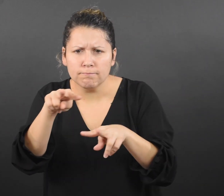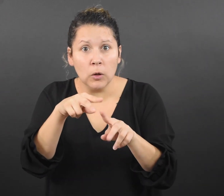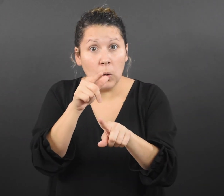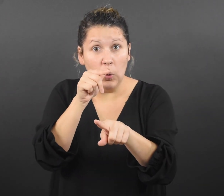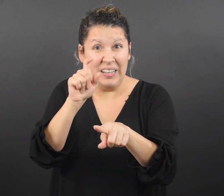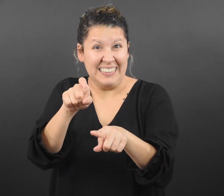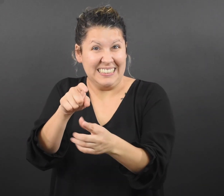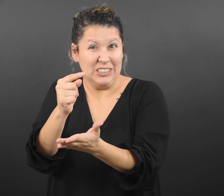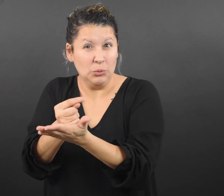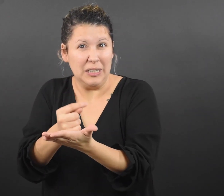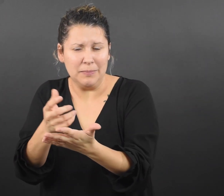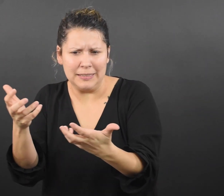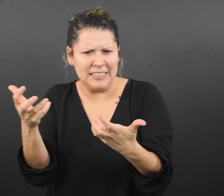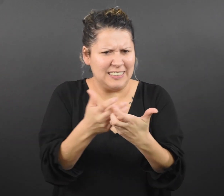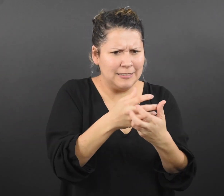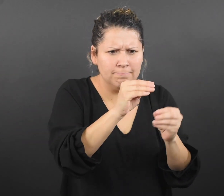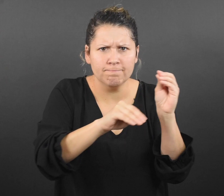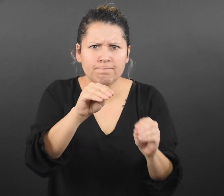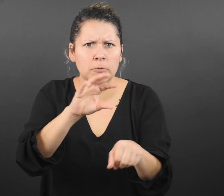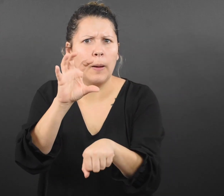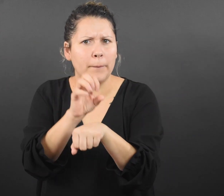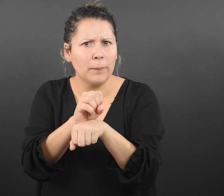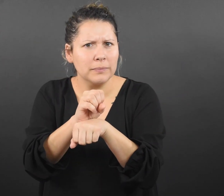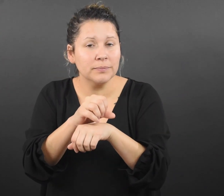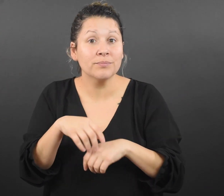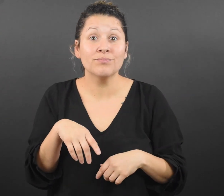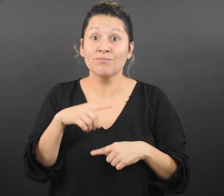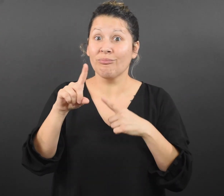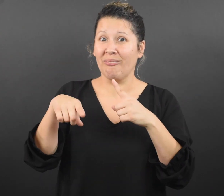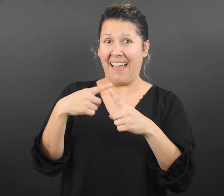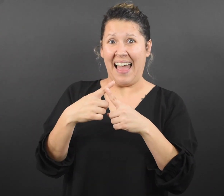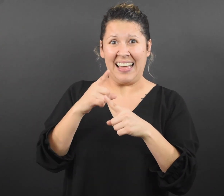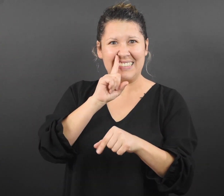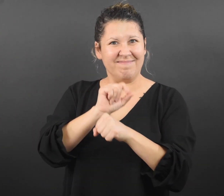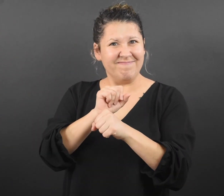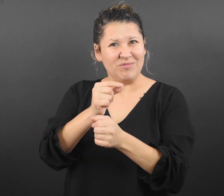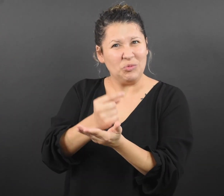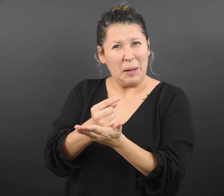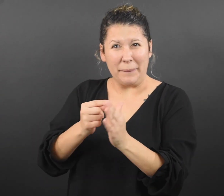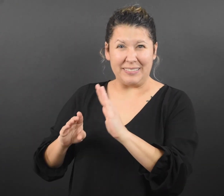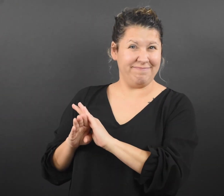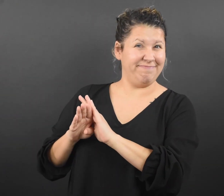treatment with available appointments. When demand for monoclonal antibody treatments increases,